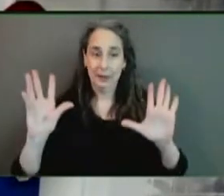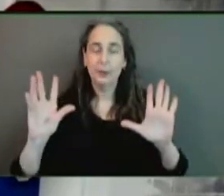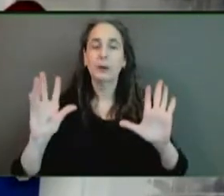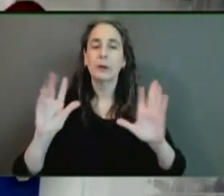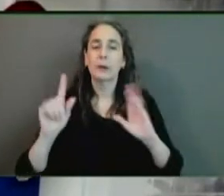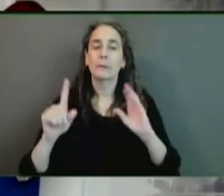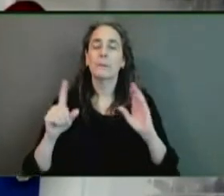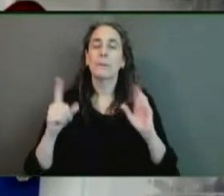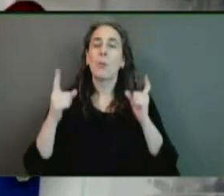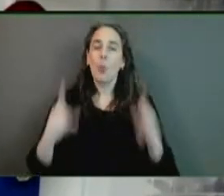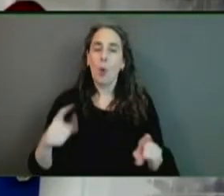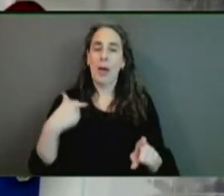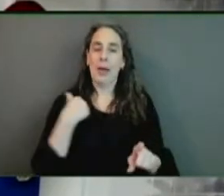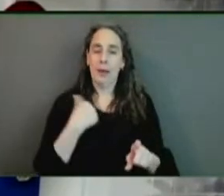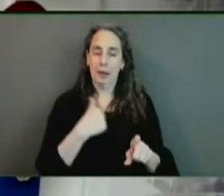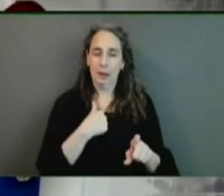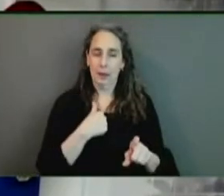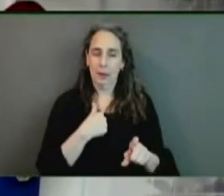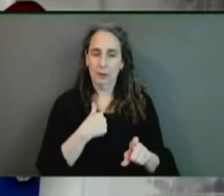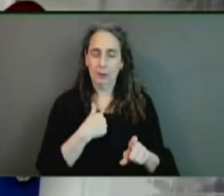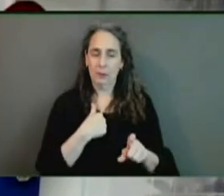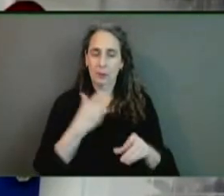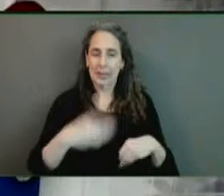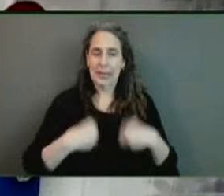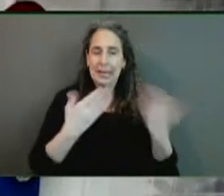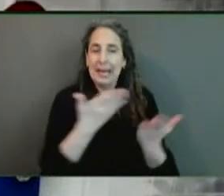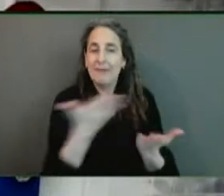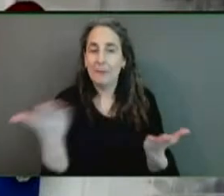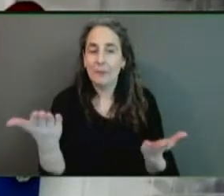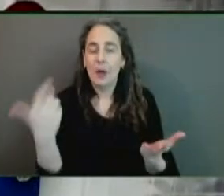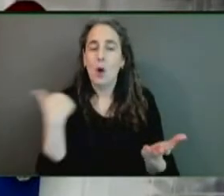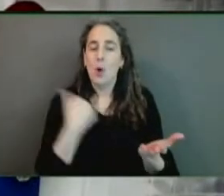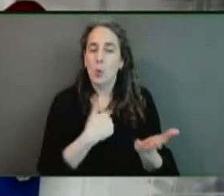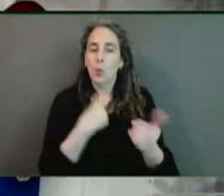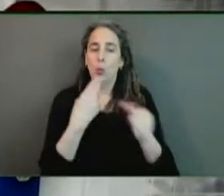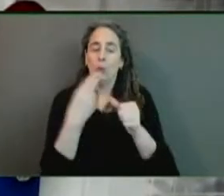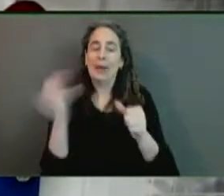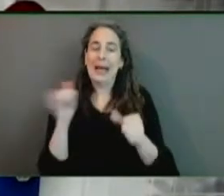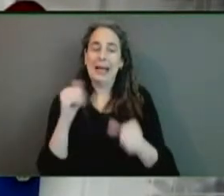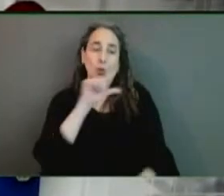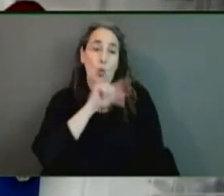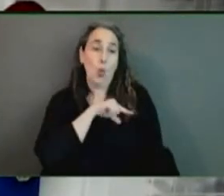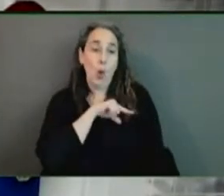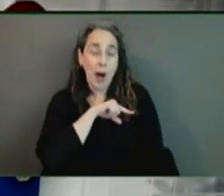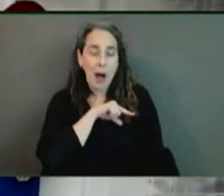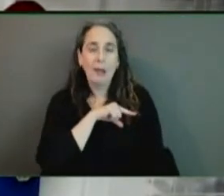that We're really clear aut is